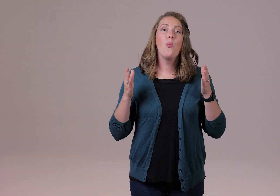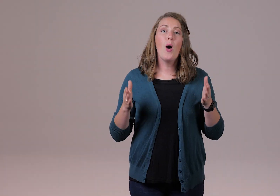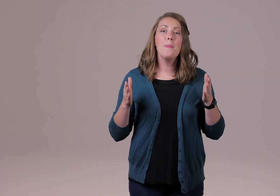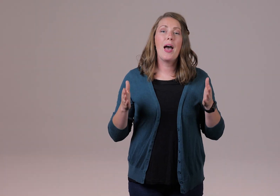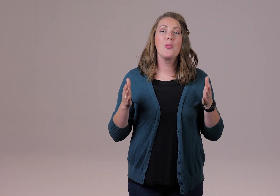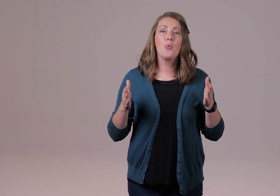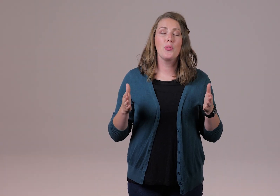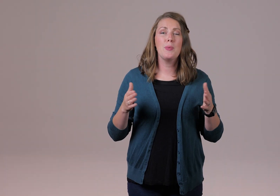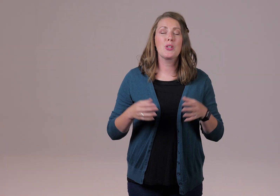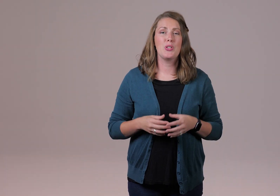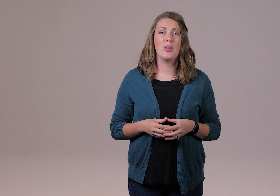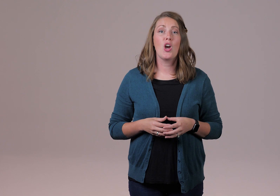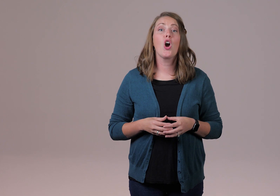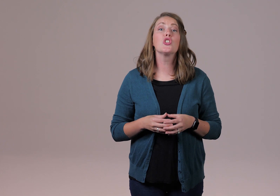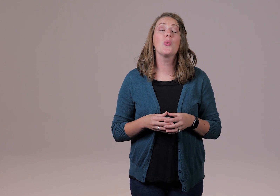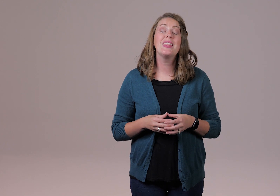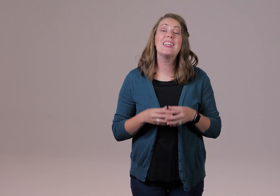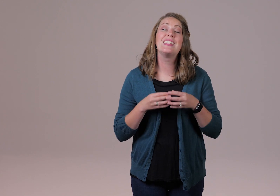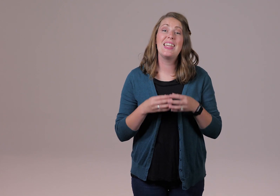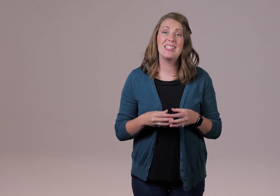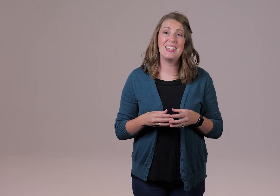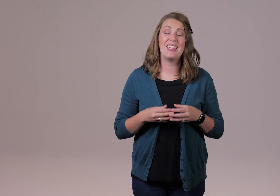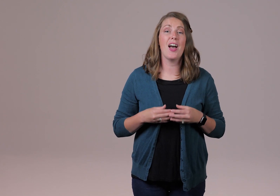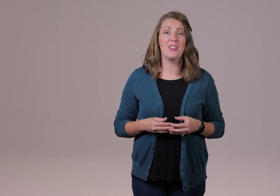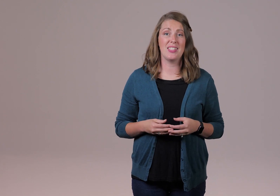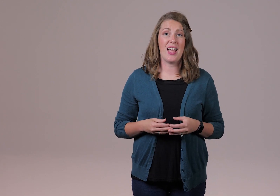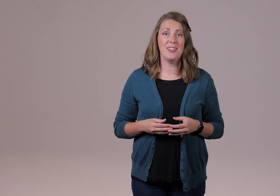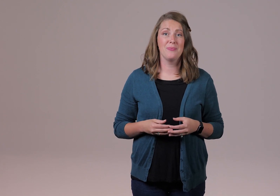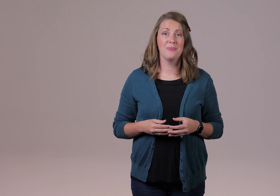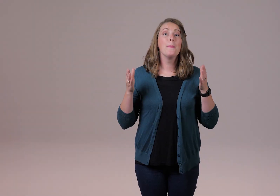What mouth morphemes are doing are showing the intensity of a sign,